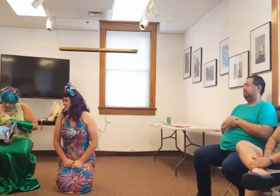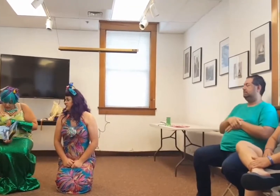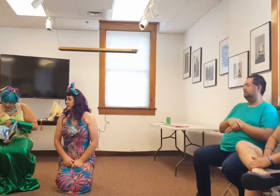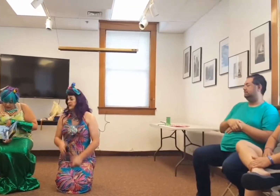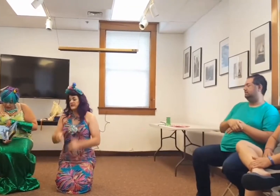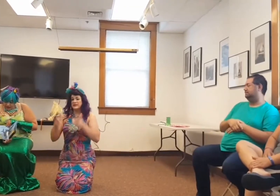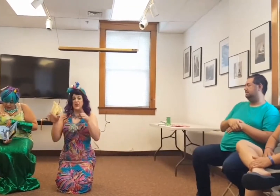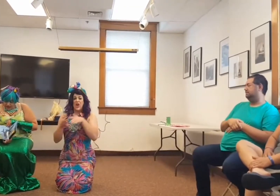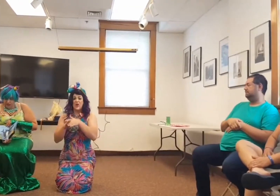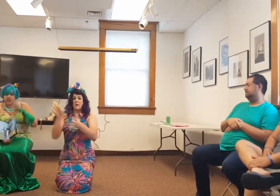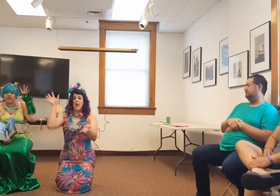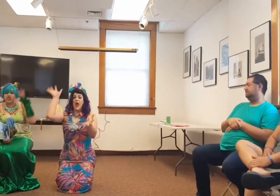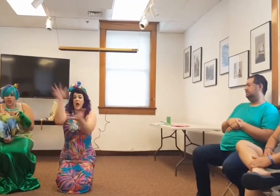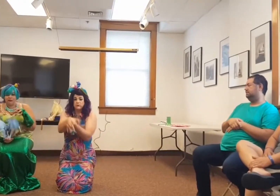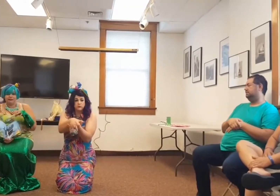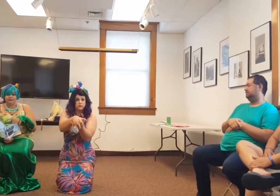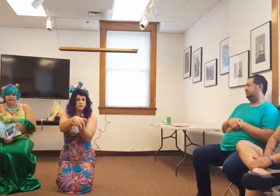Big shark goes CHOMP.